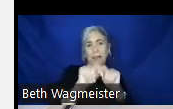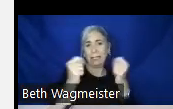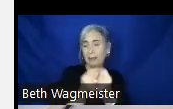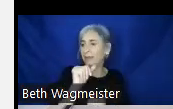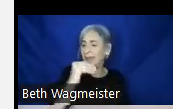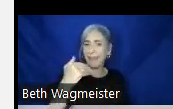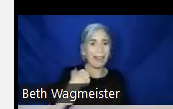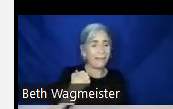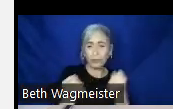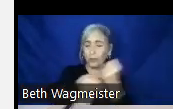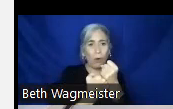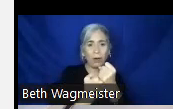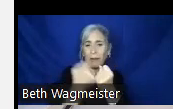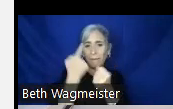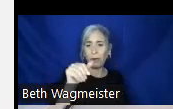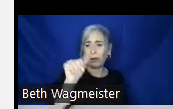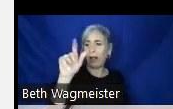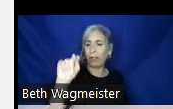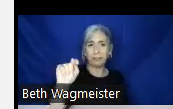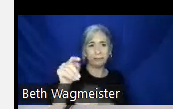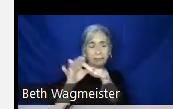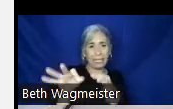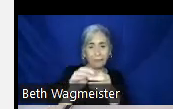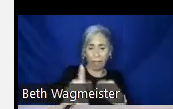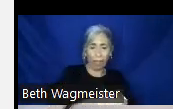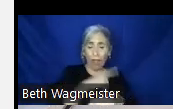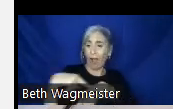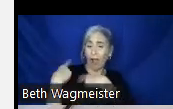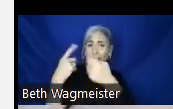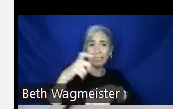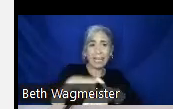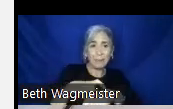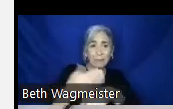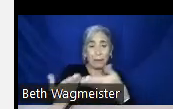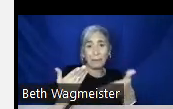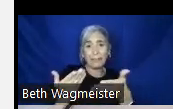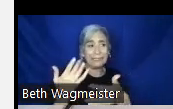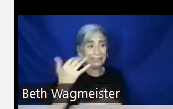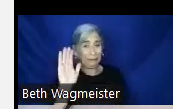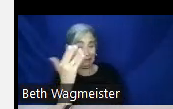support for alternative text for a long time. So this might sound like a given, but a lot of CMS